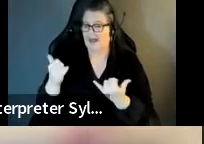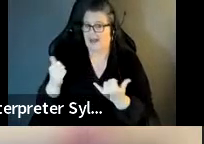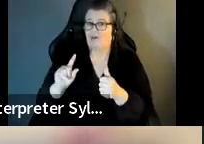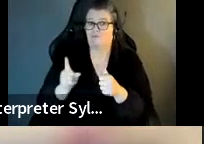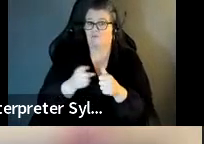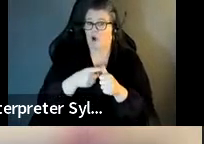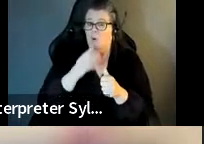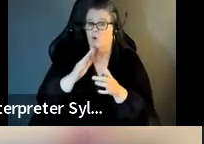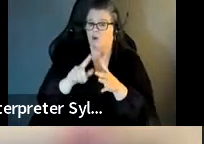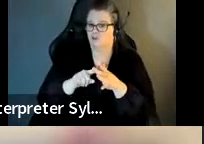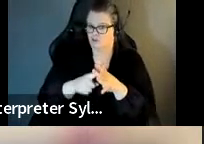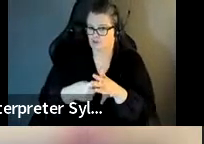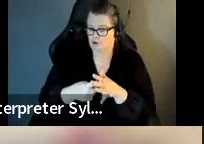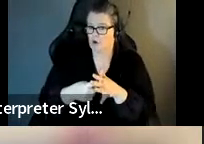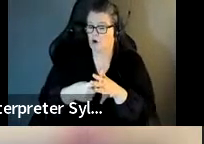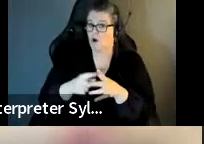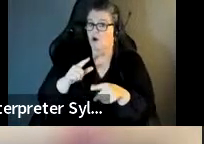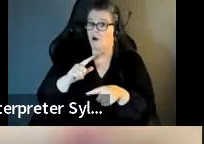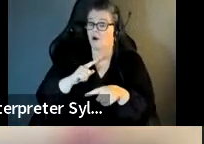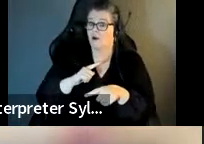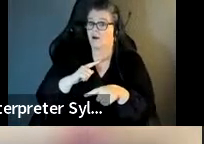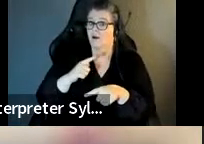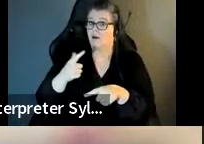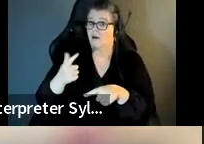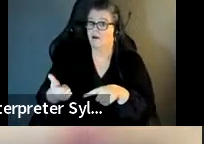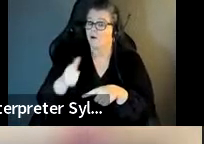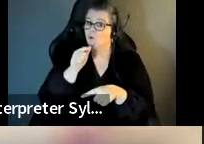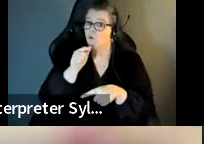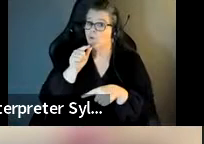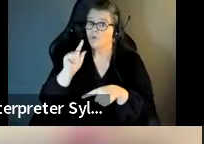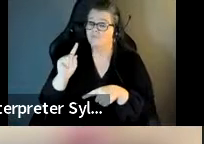So let me go to the first one.